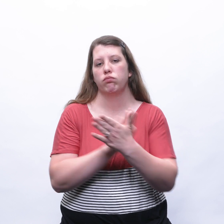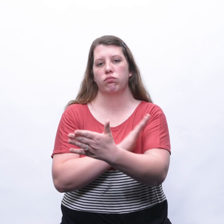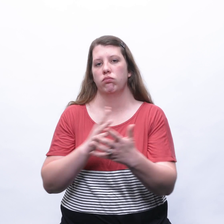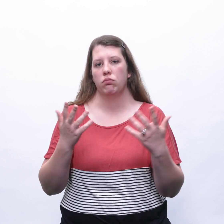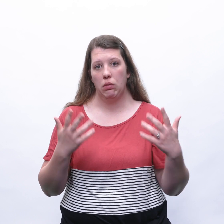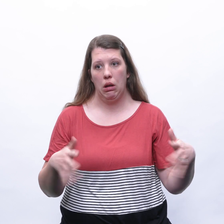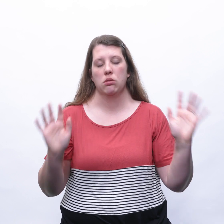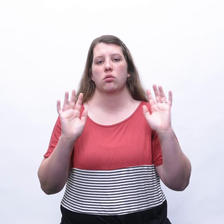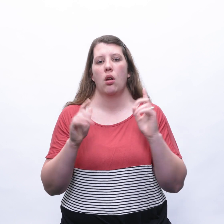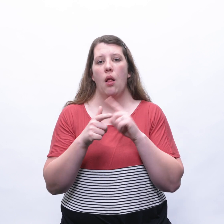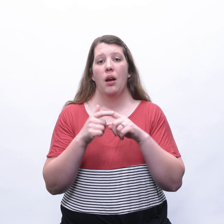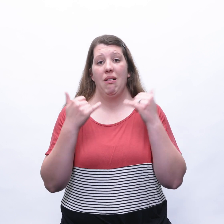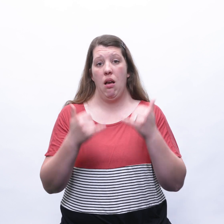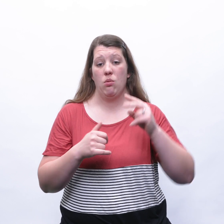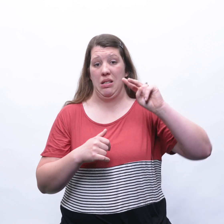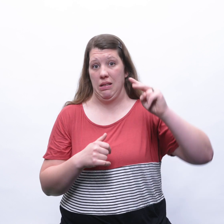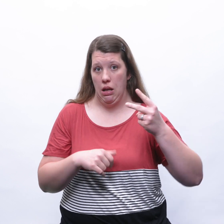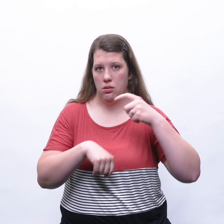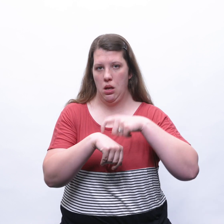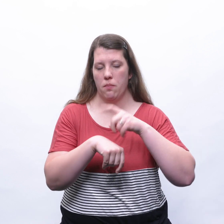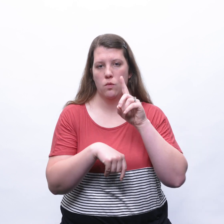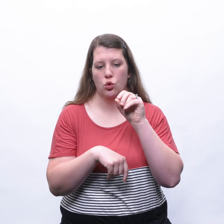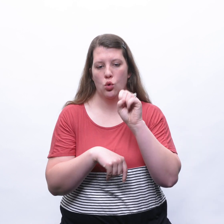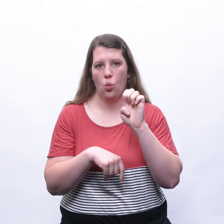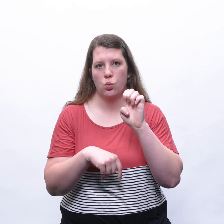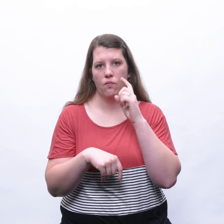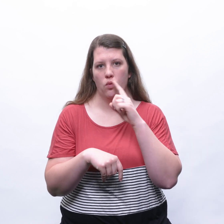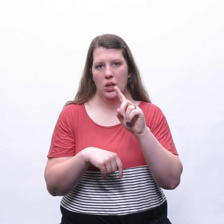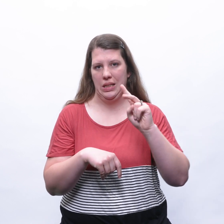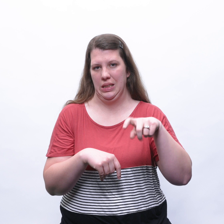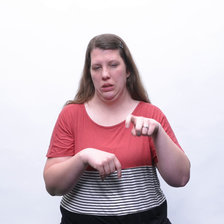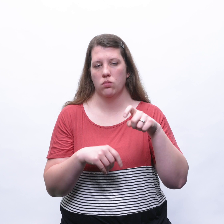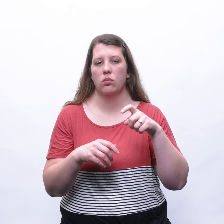They wanted to make sure that I felt okay and I laughed and everything was fine.